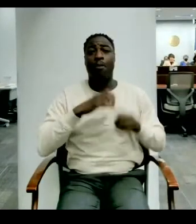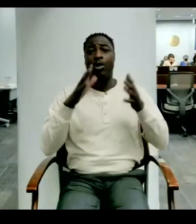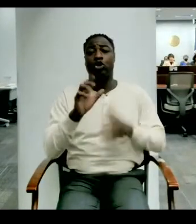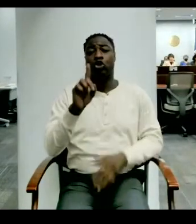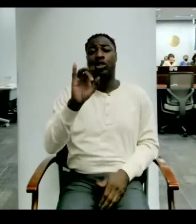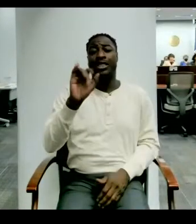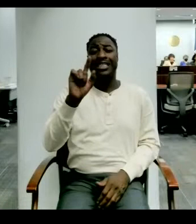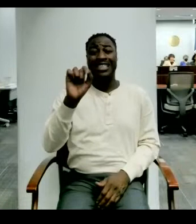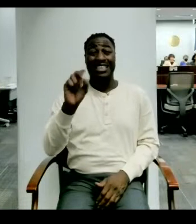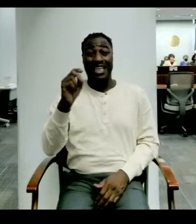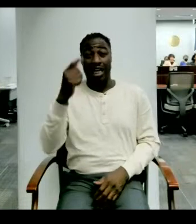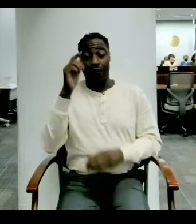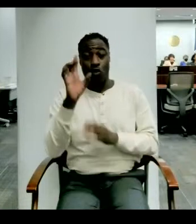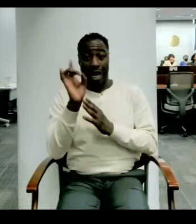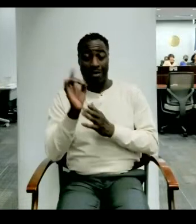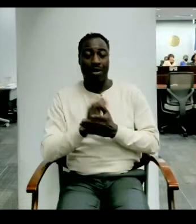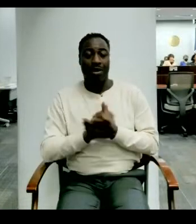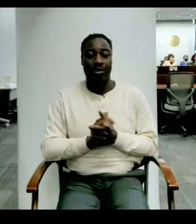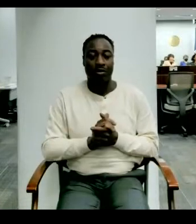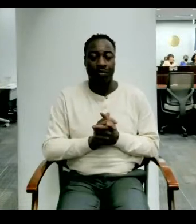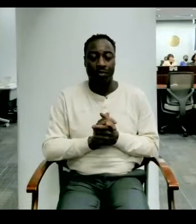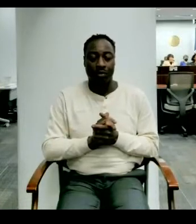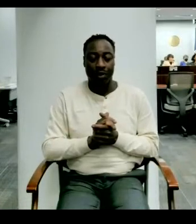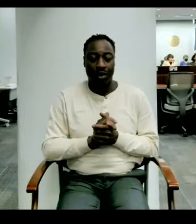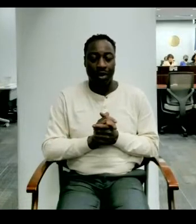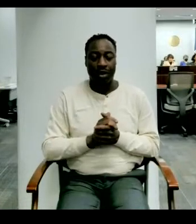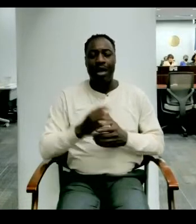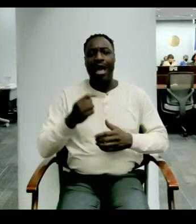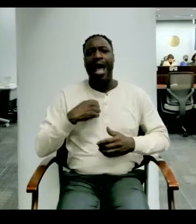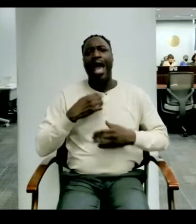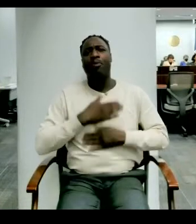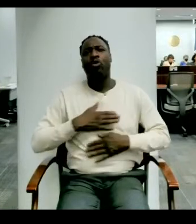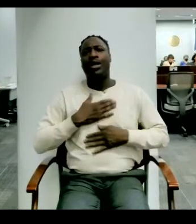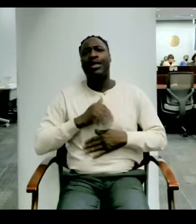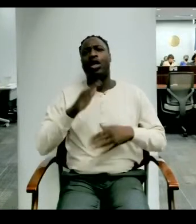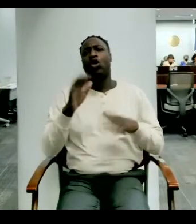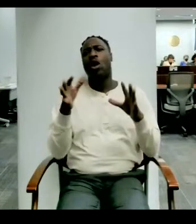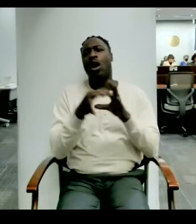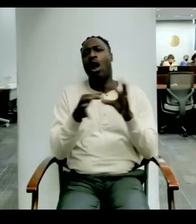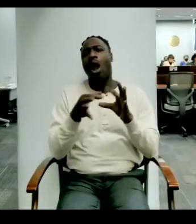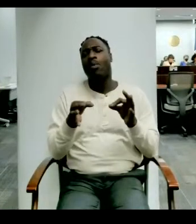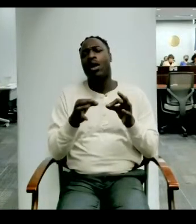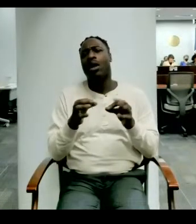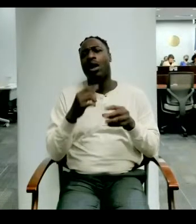Thank you. Mr. Fortney, I appreciated your.comments on the recent report from